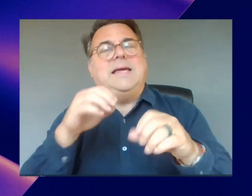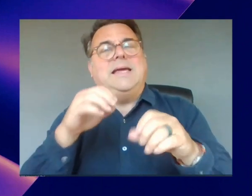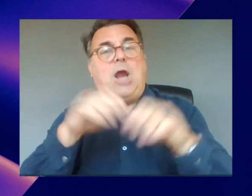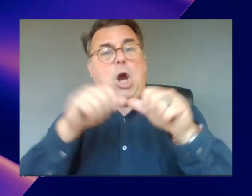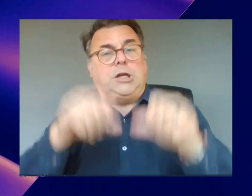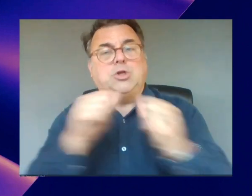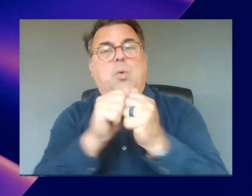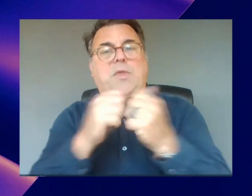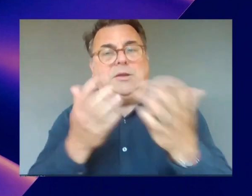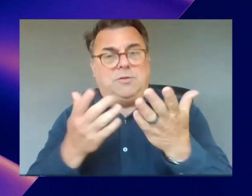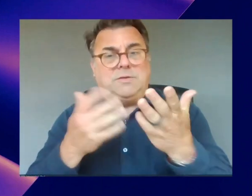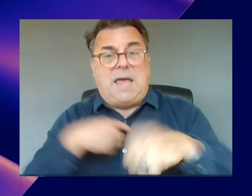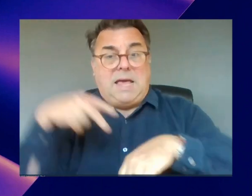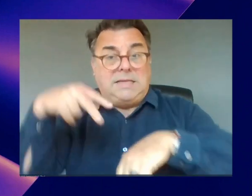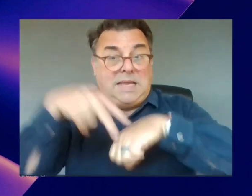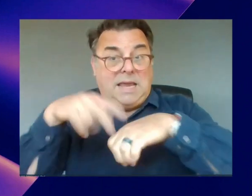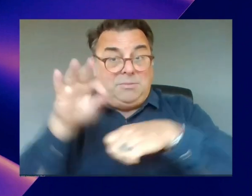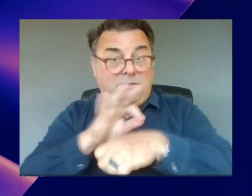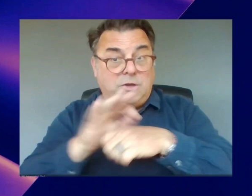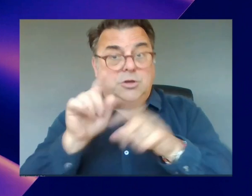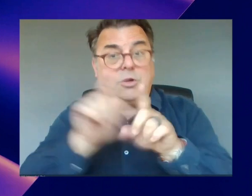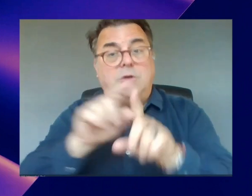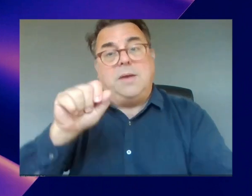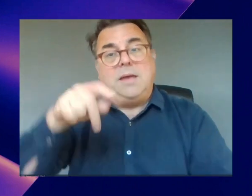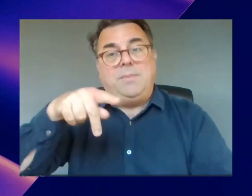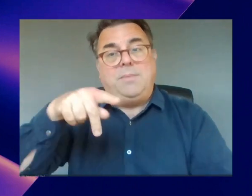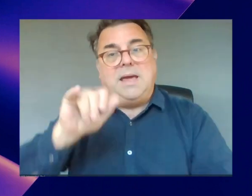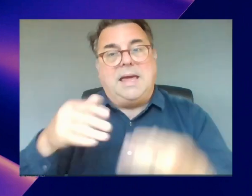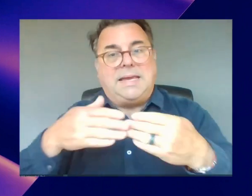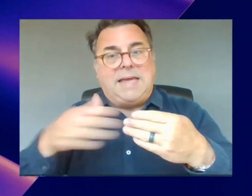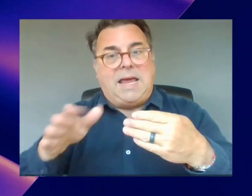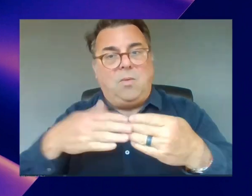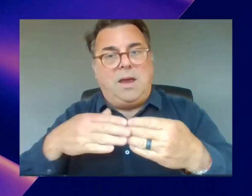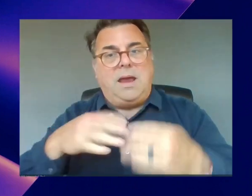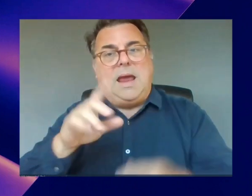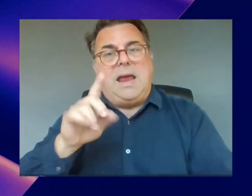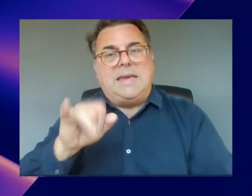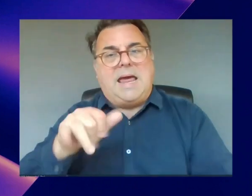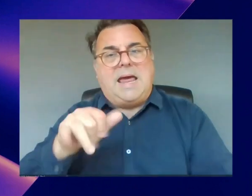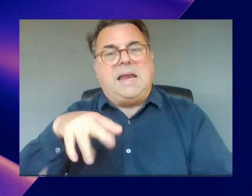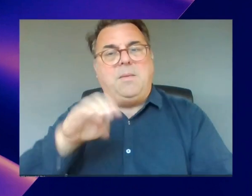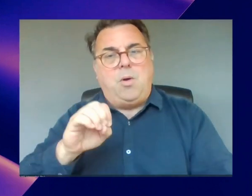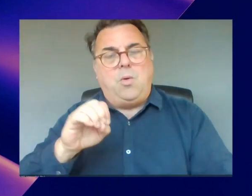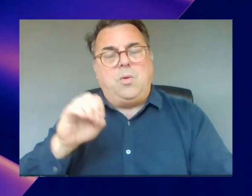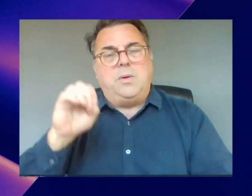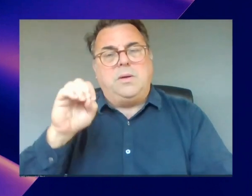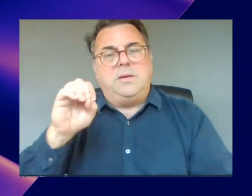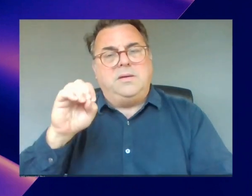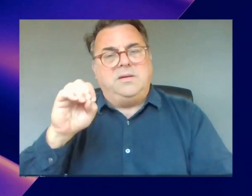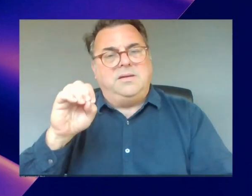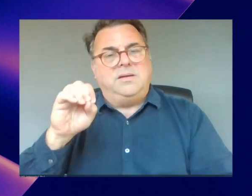It contains an API gateway and it contains the DynamoDB. Why don't we go ahead and bring up that demo just so we can see it live. - Yeah of course absolutely.